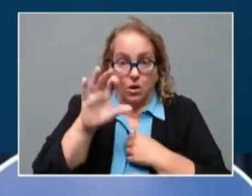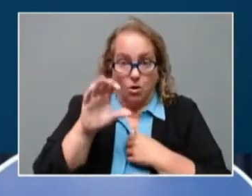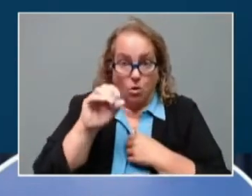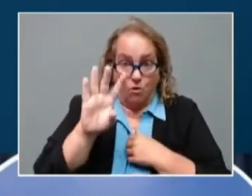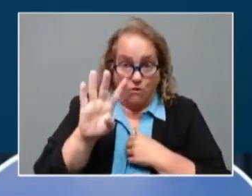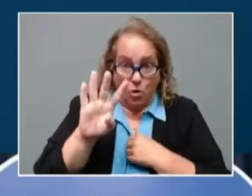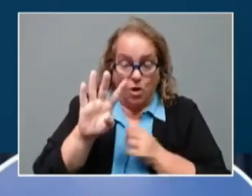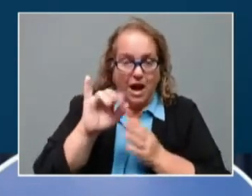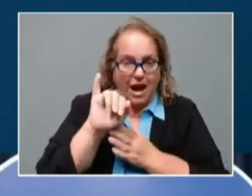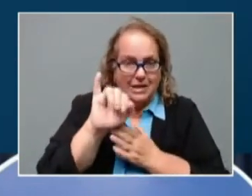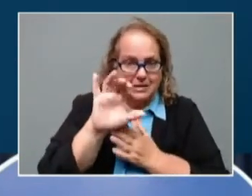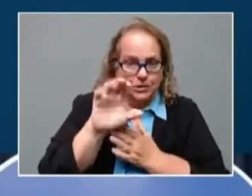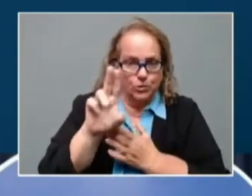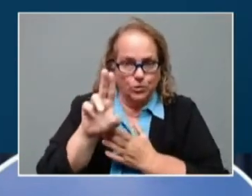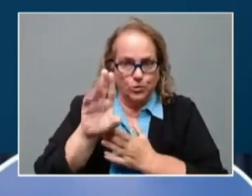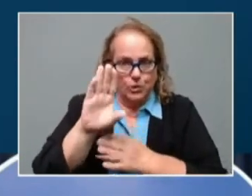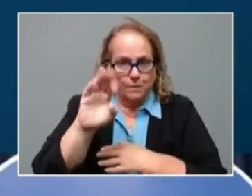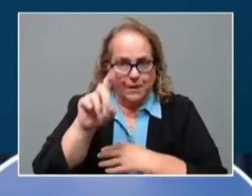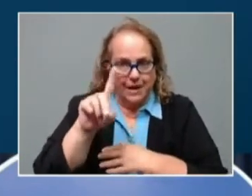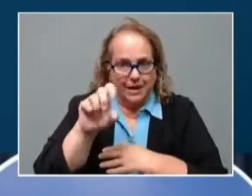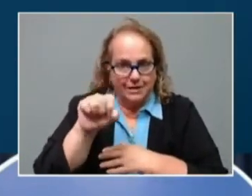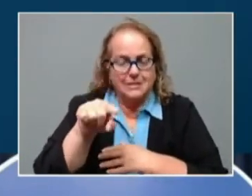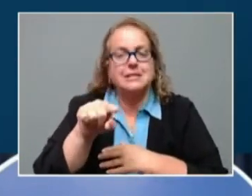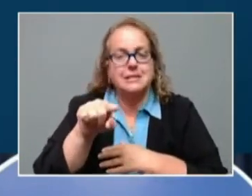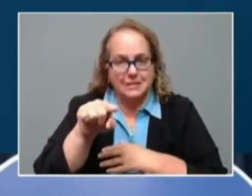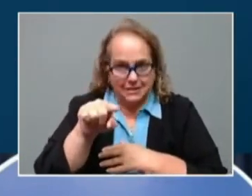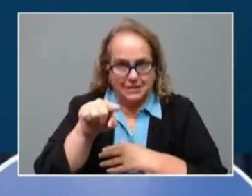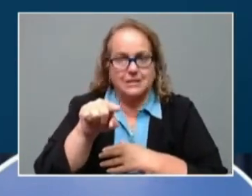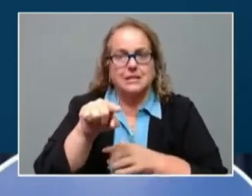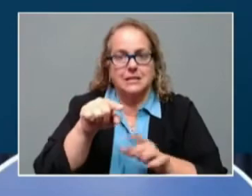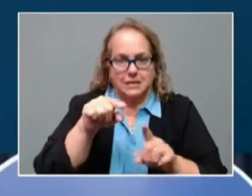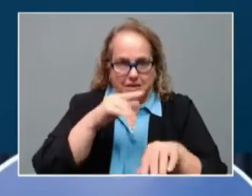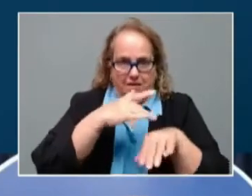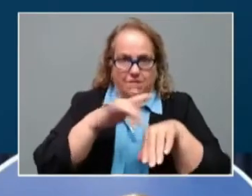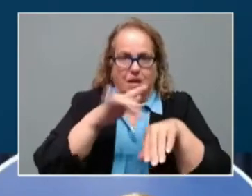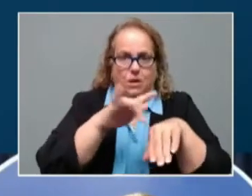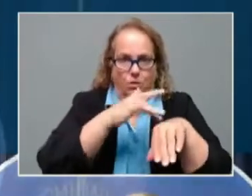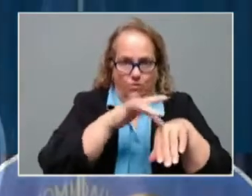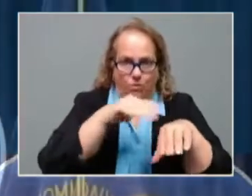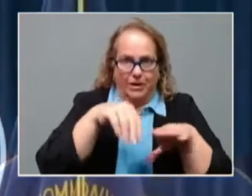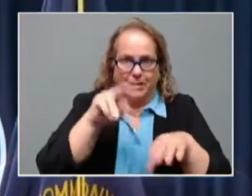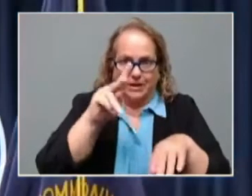currently available in the commonwealth. At least 16 kids in the hospital with